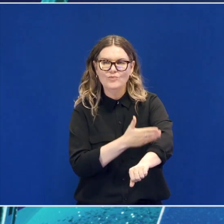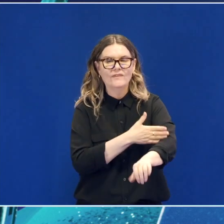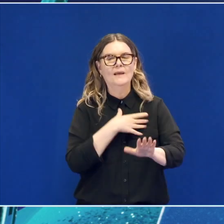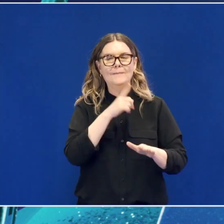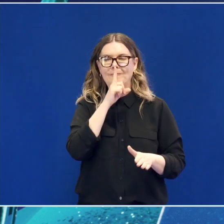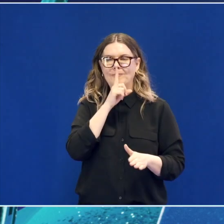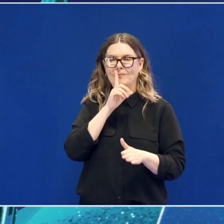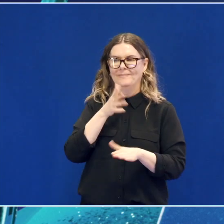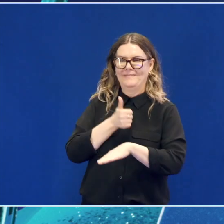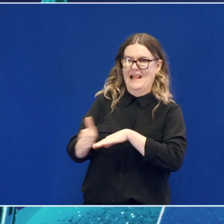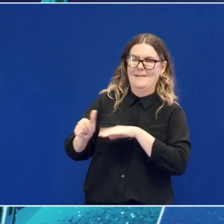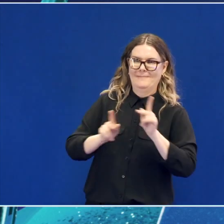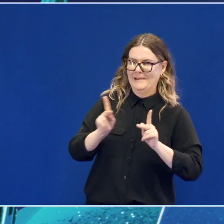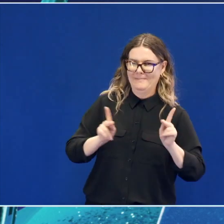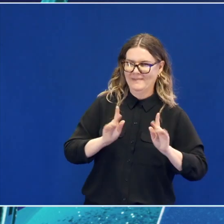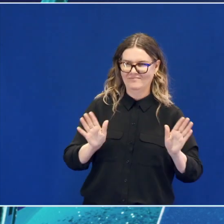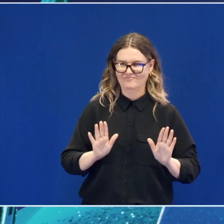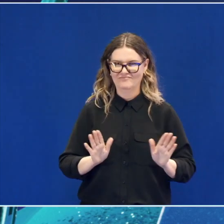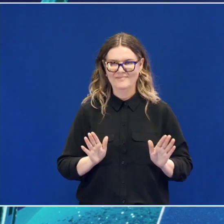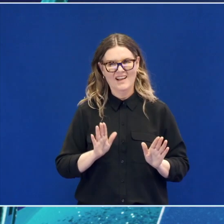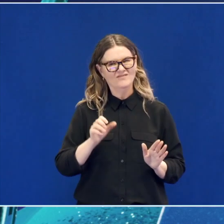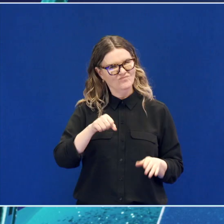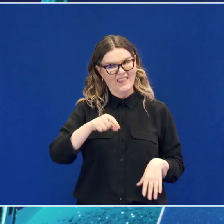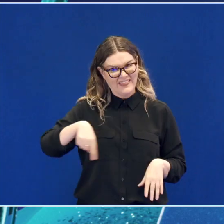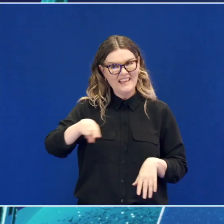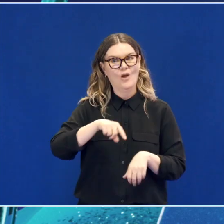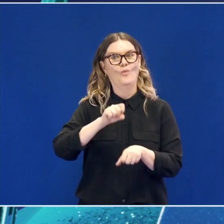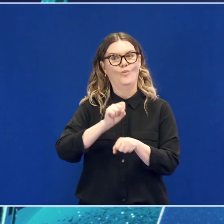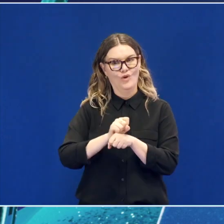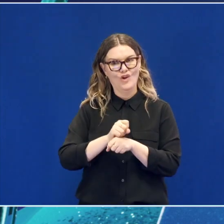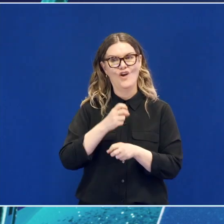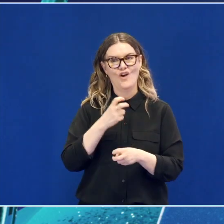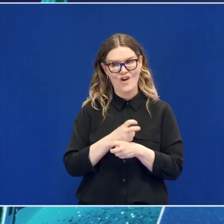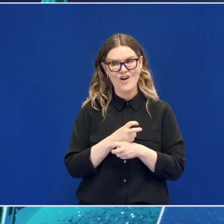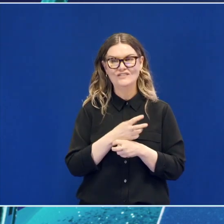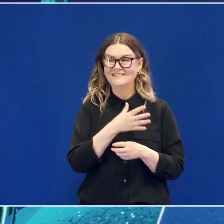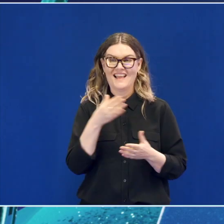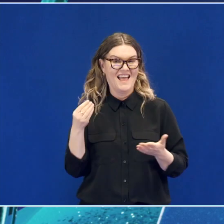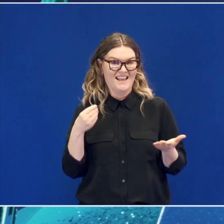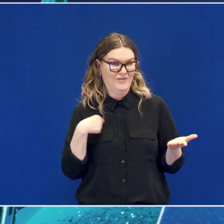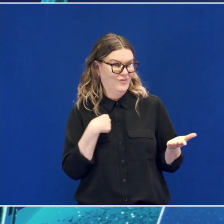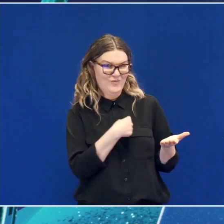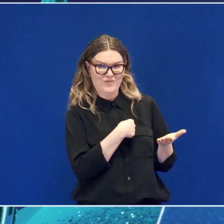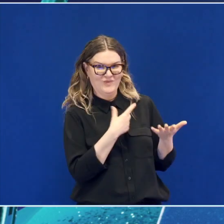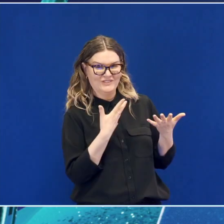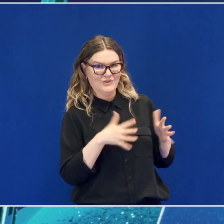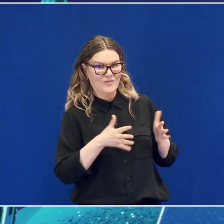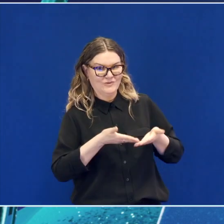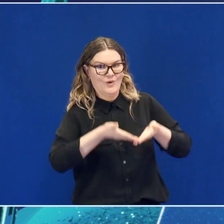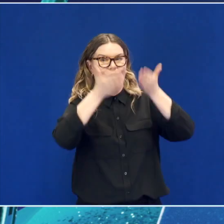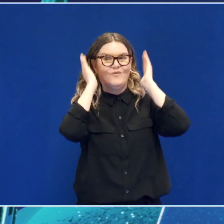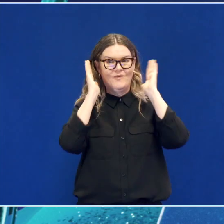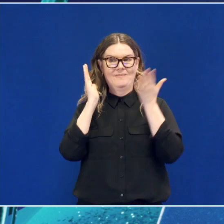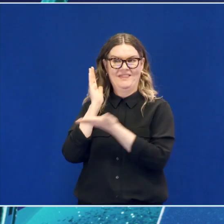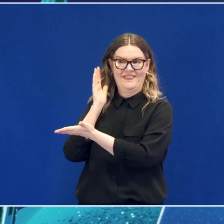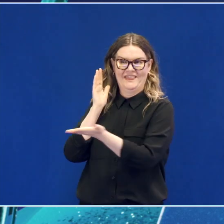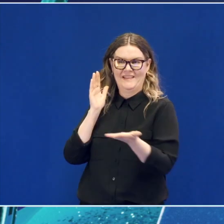Yeah. But also to Navin's point, like don't overwhelm them with giant commits, like 10,000 file changes and stuff like that. Yeah.